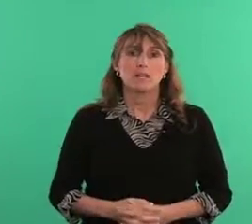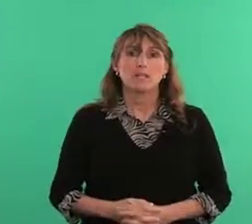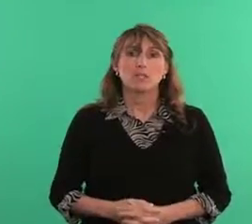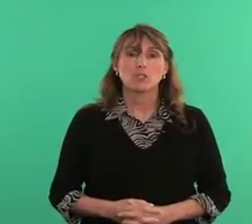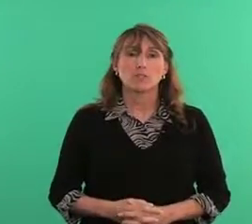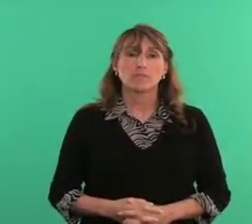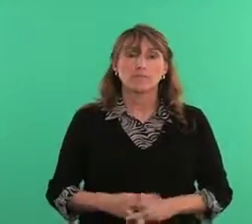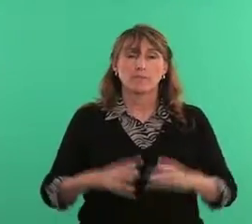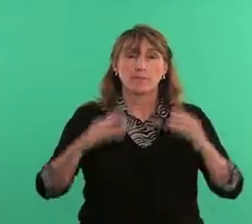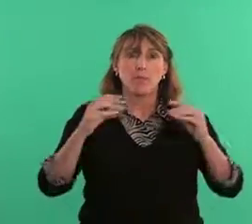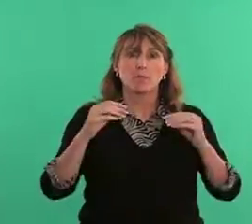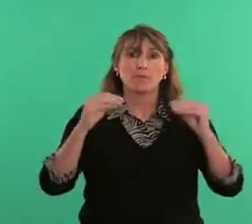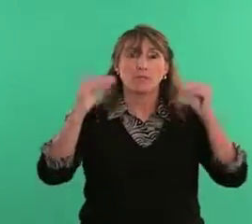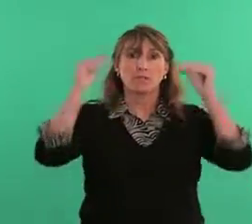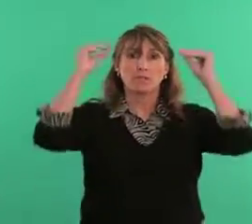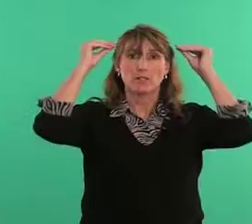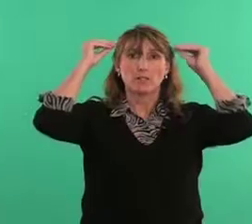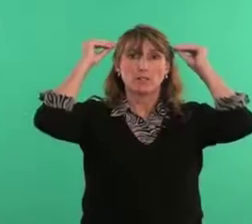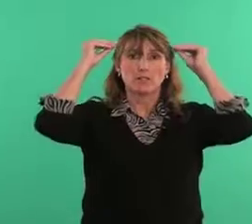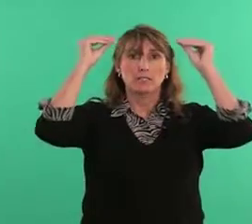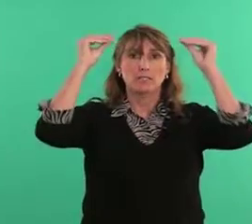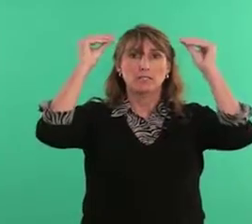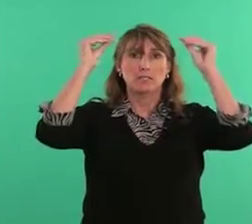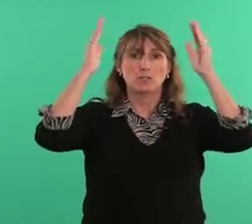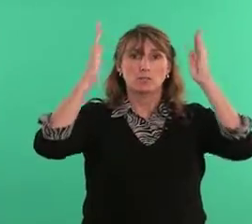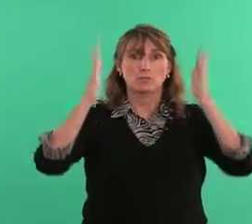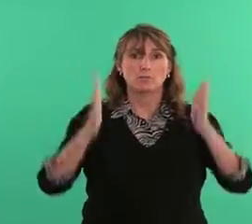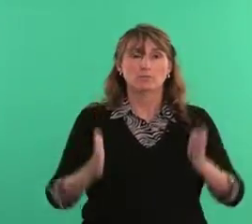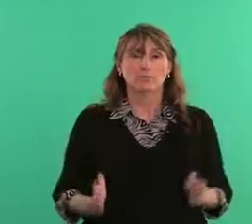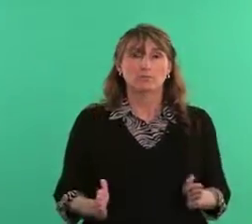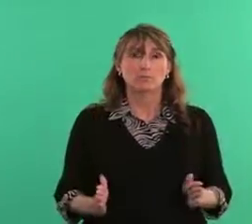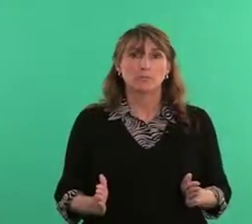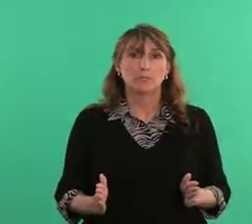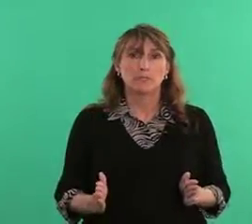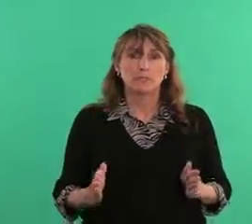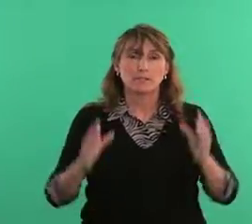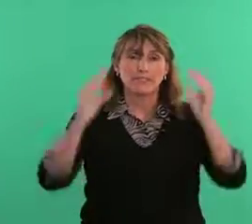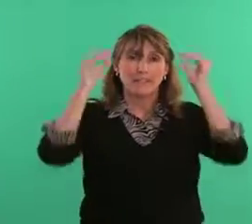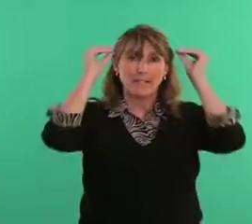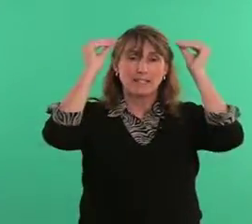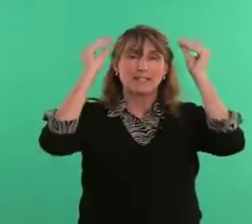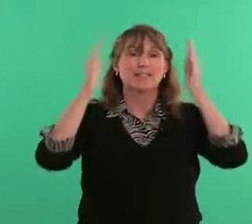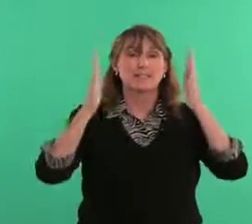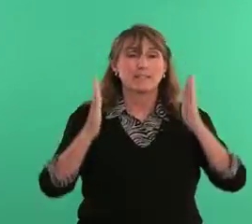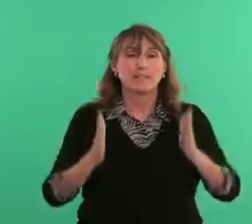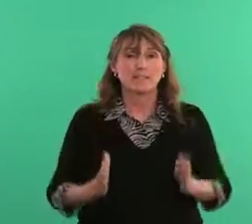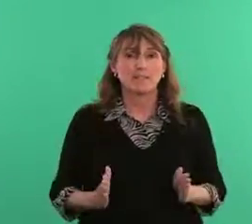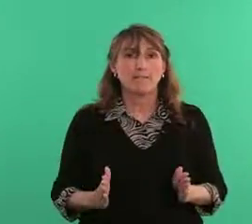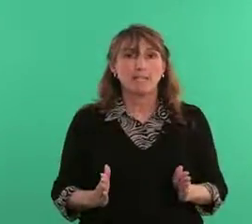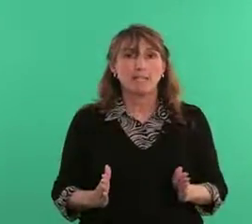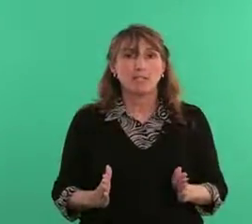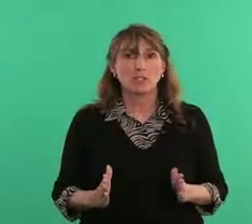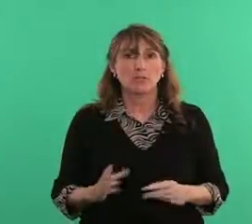teacher, and professor teach, person it's called the suffix agent